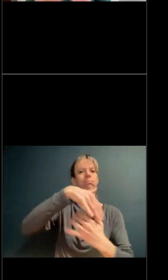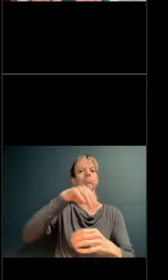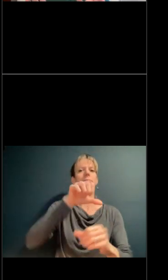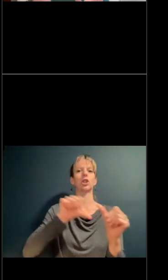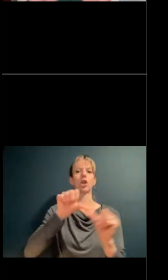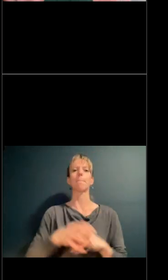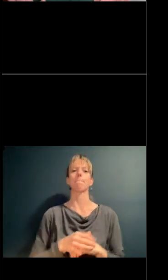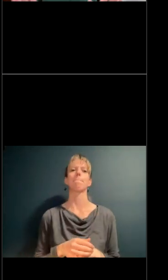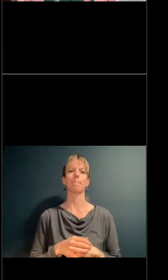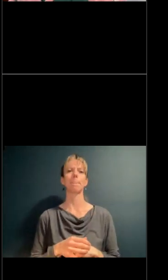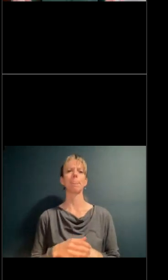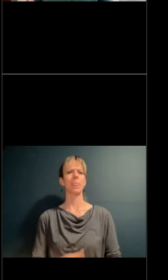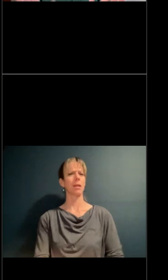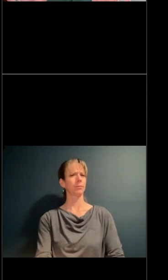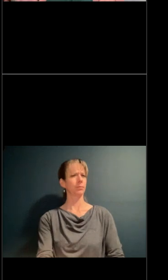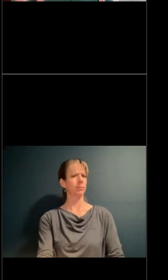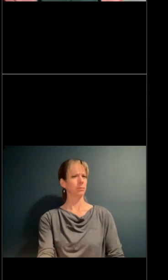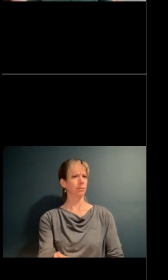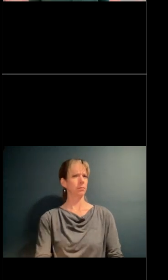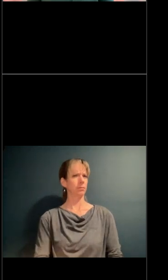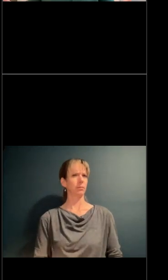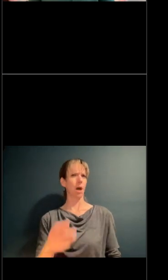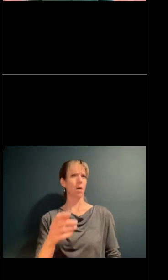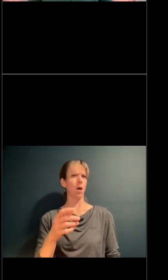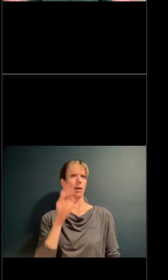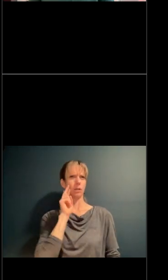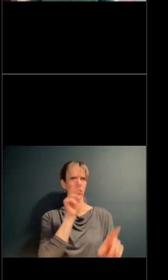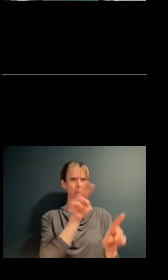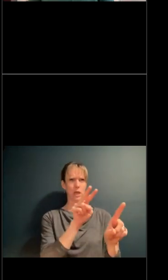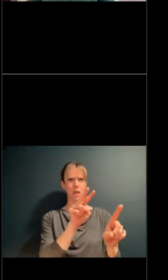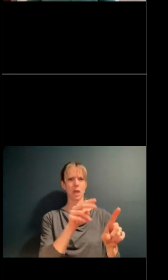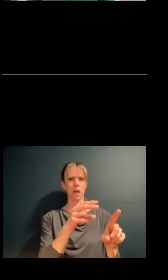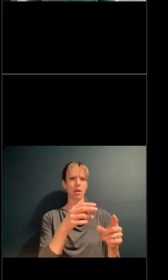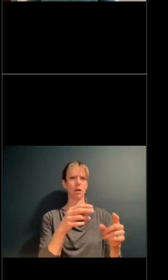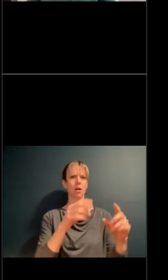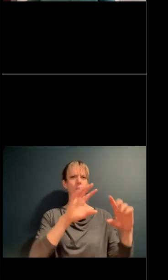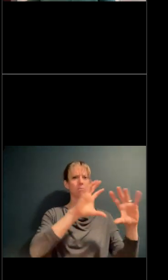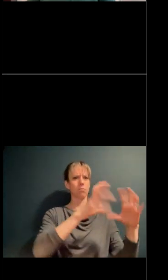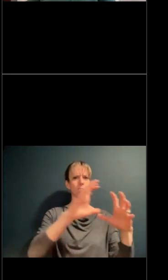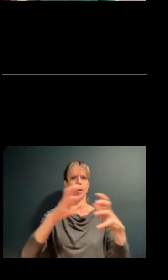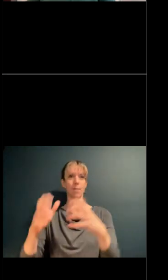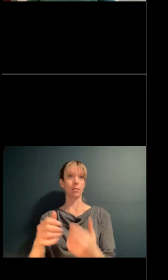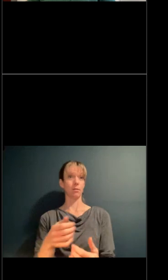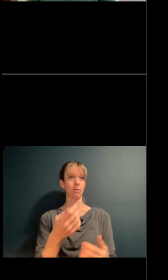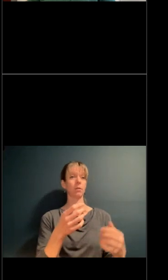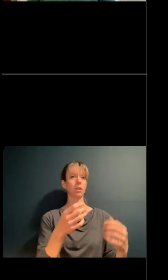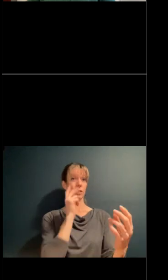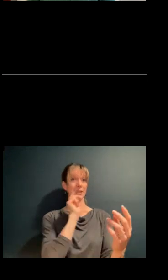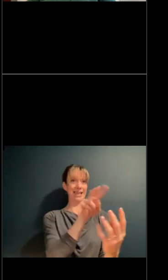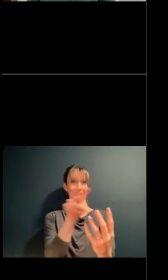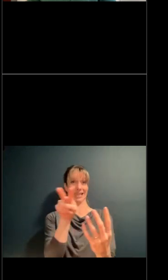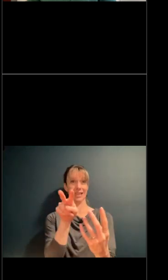I imagine you see four very different portraits of community in these images on your screen.